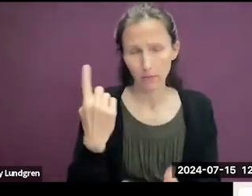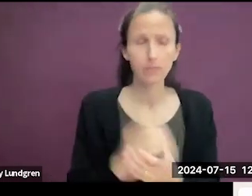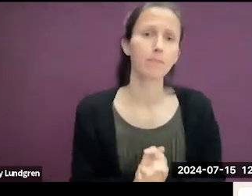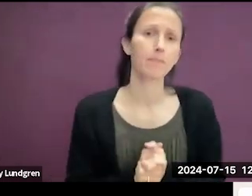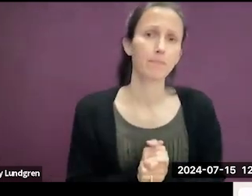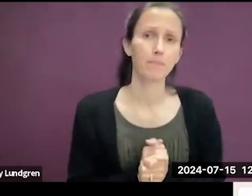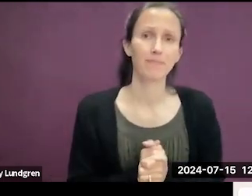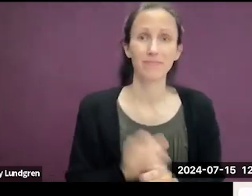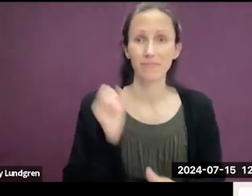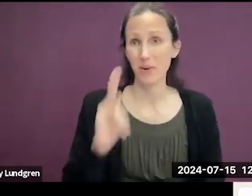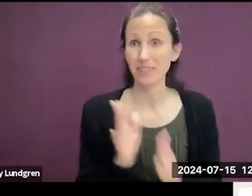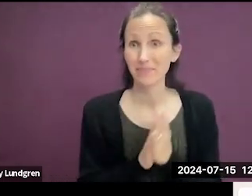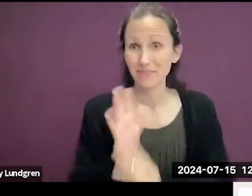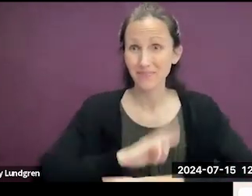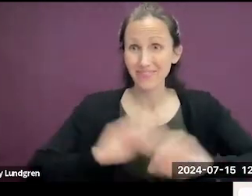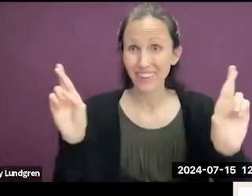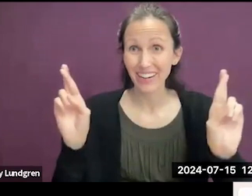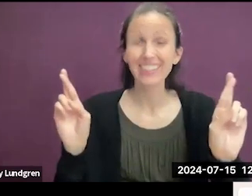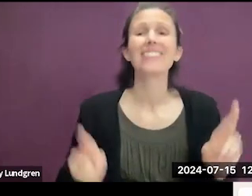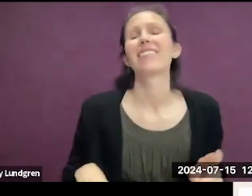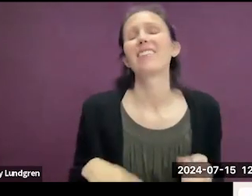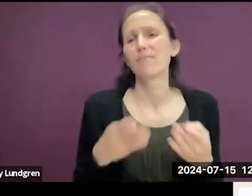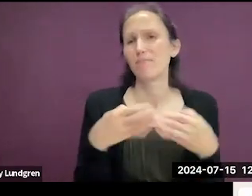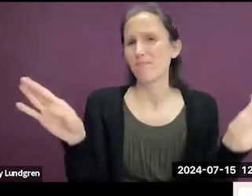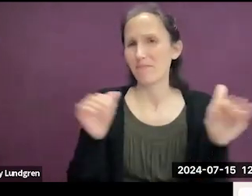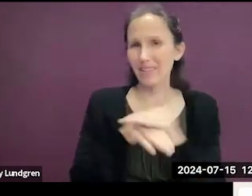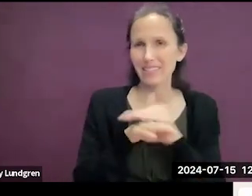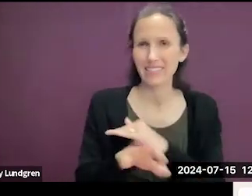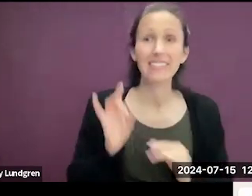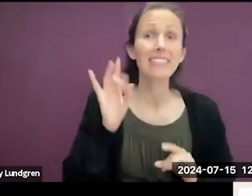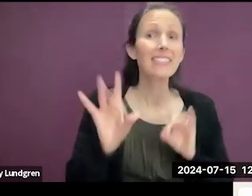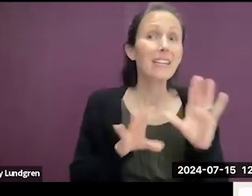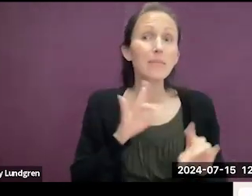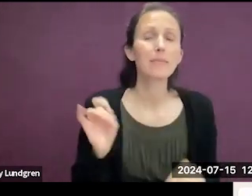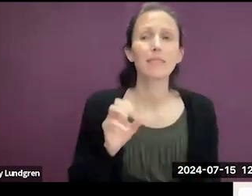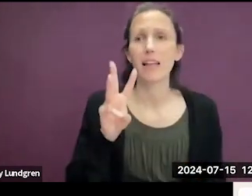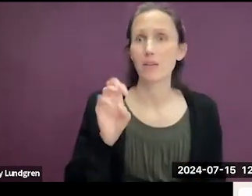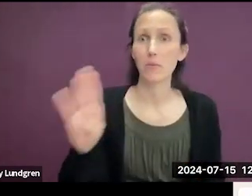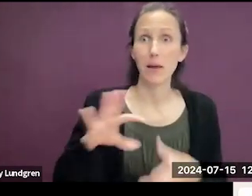So let's get started on some general accessibility tips and the Web Content Accessibility Guidelines